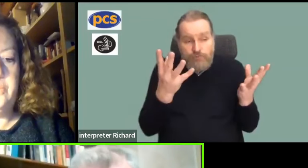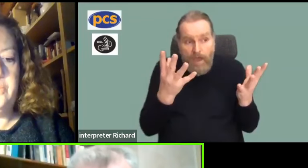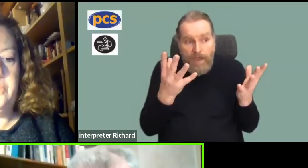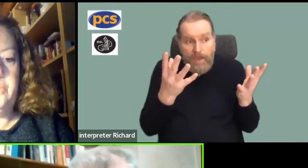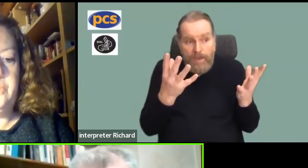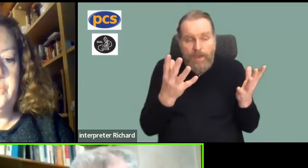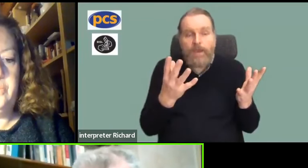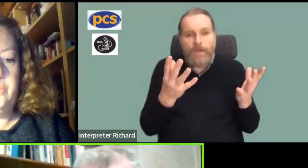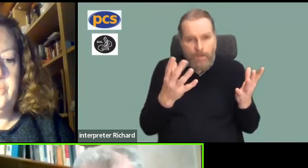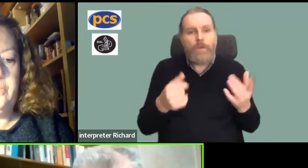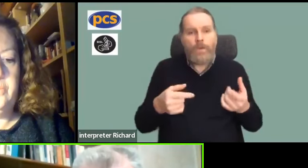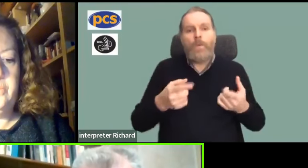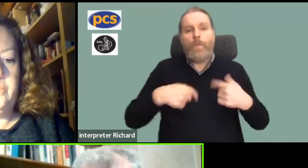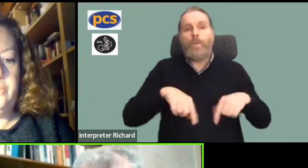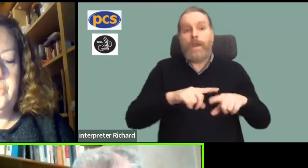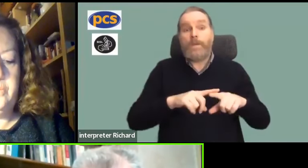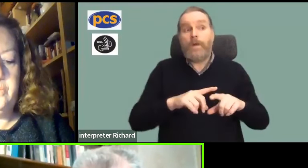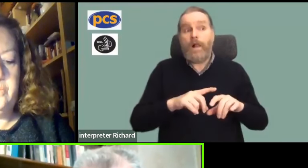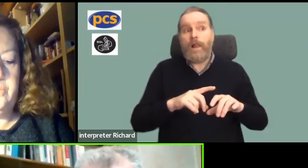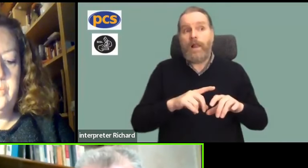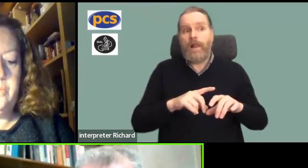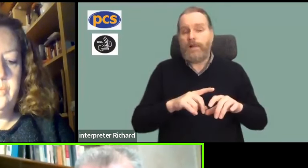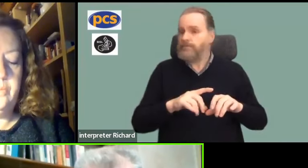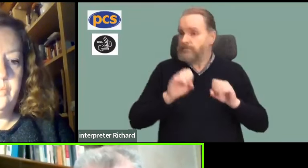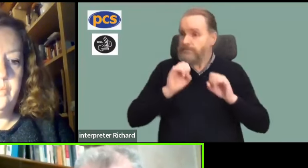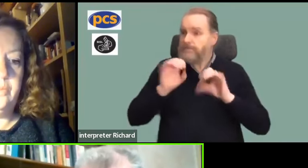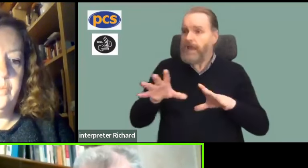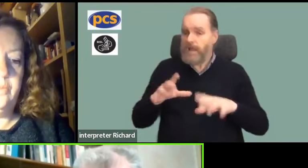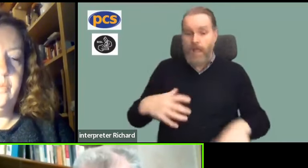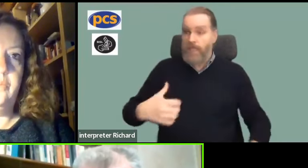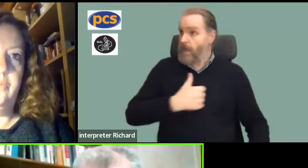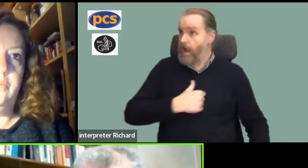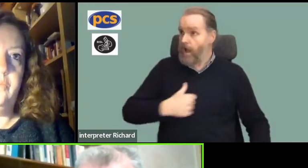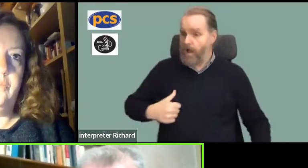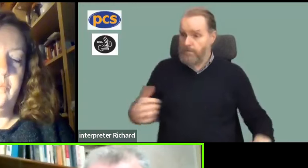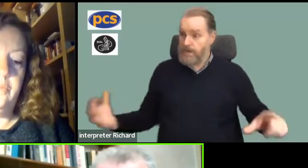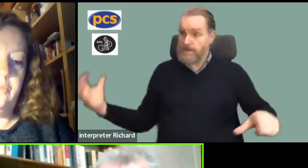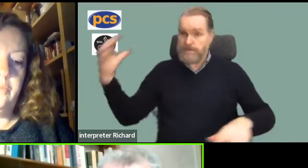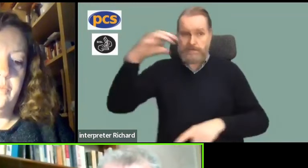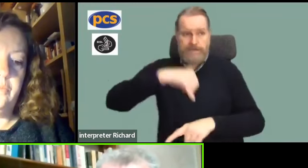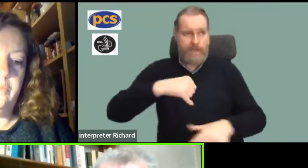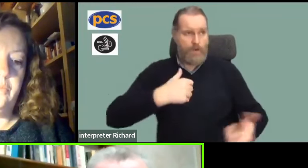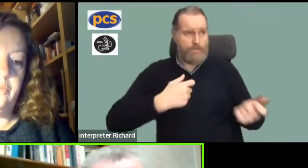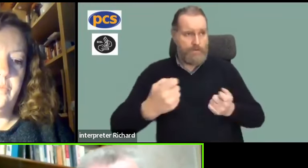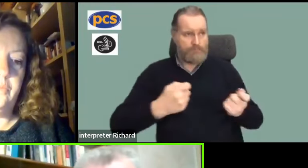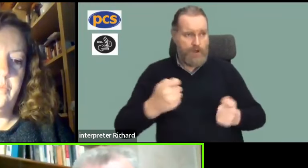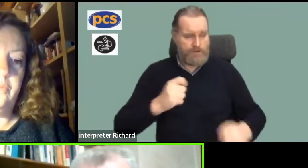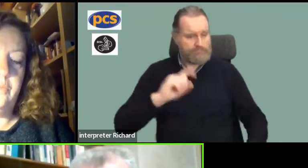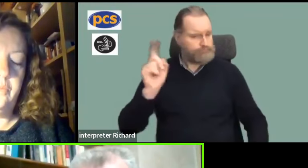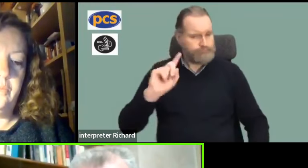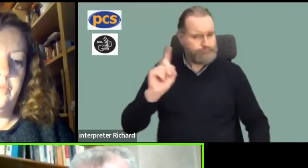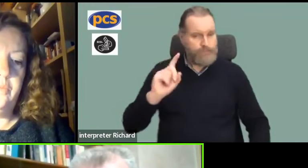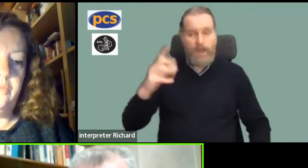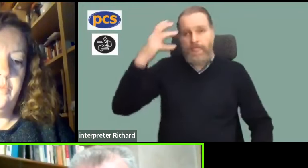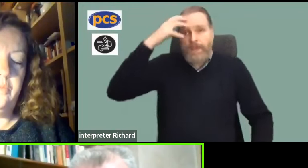action being called there ed the we will ed the we will absolutely be making the point that this is not just a matter of the